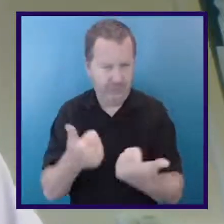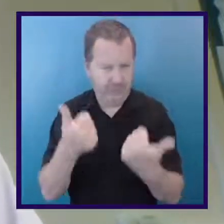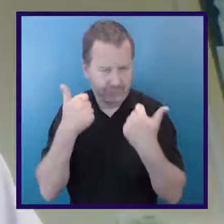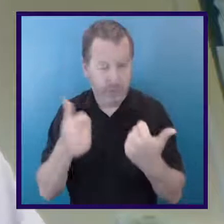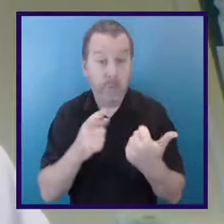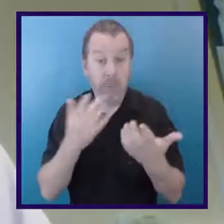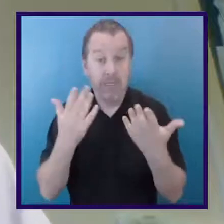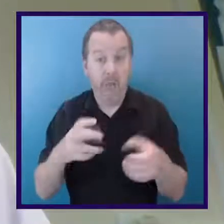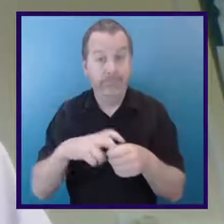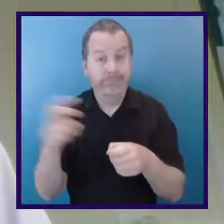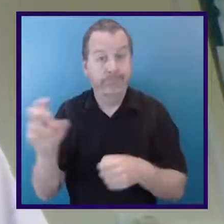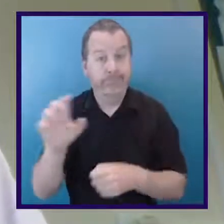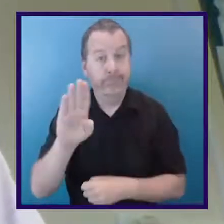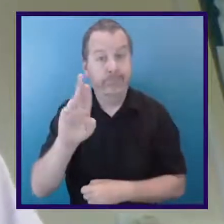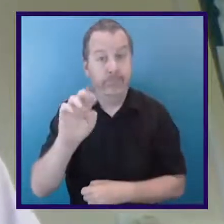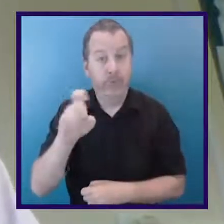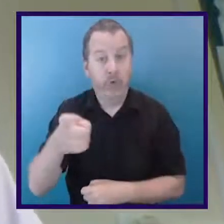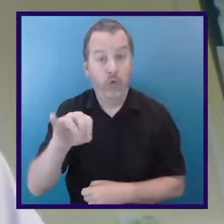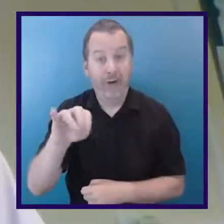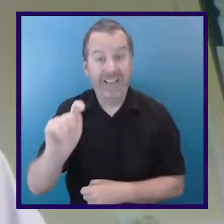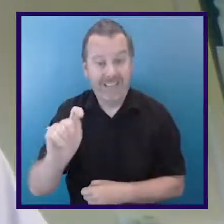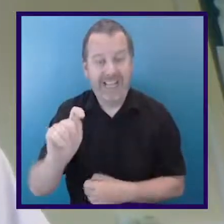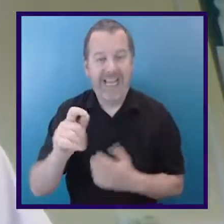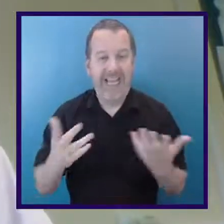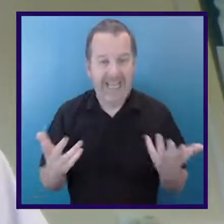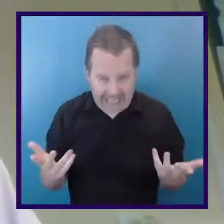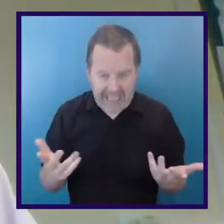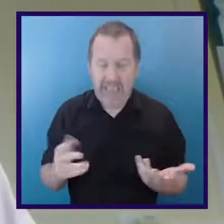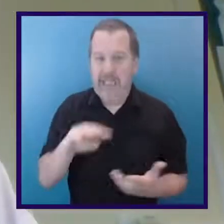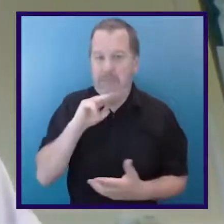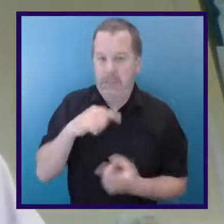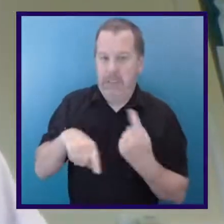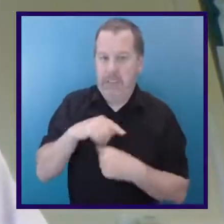Unfortunately Brexit has impacted on the decision to withdraw from Erasmus+.